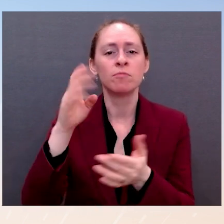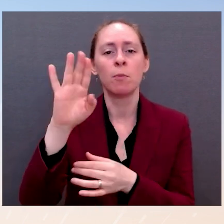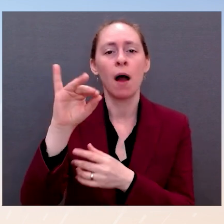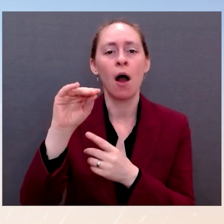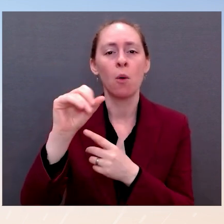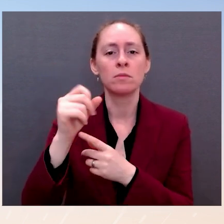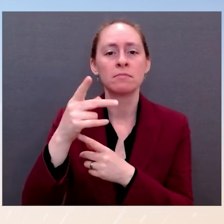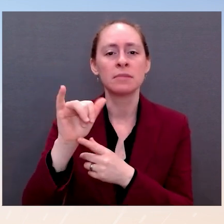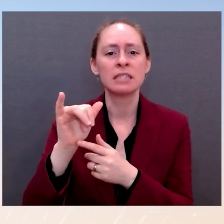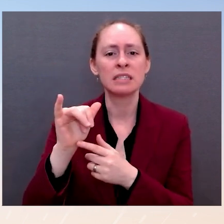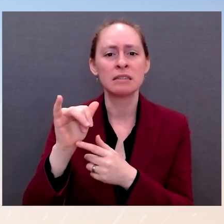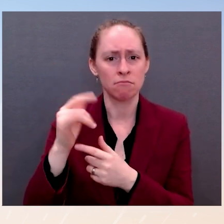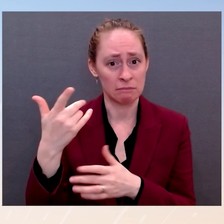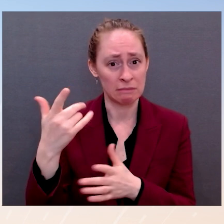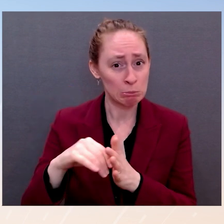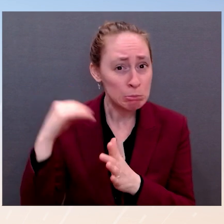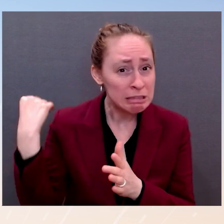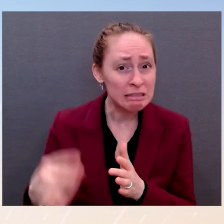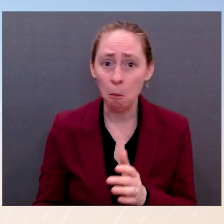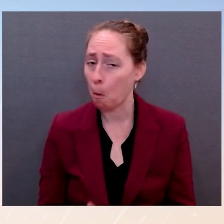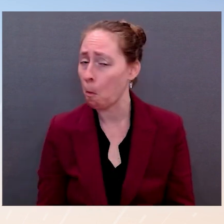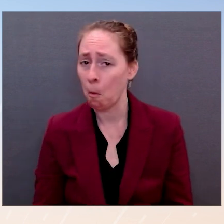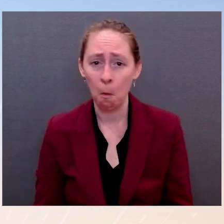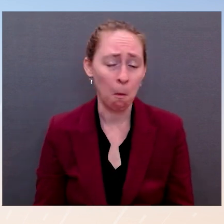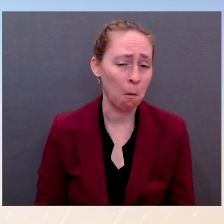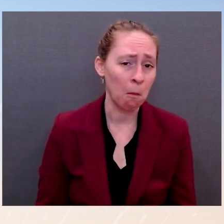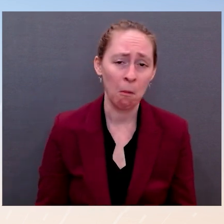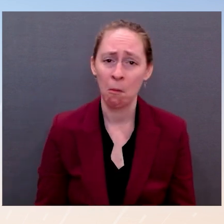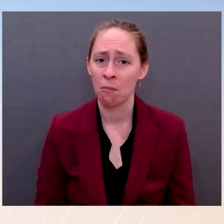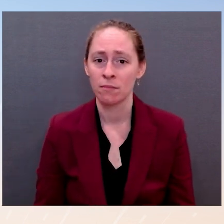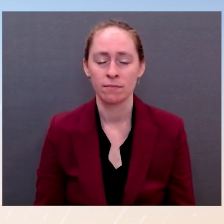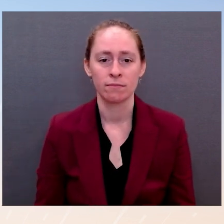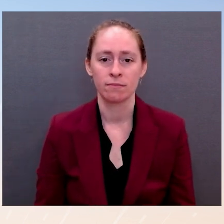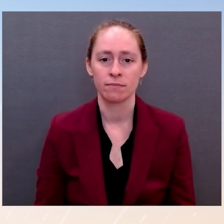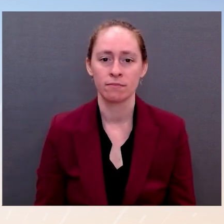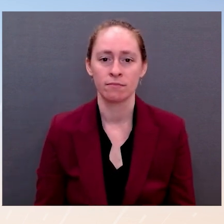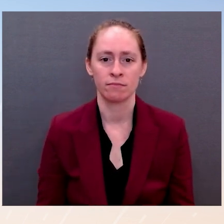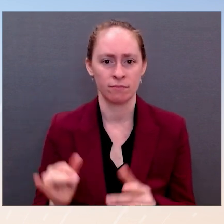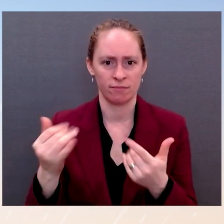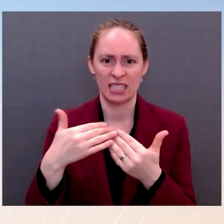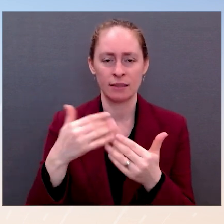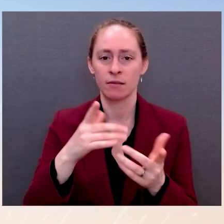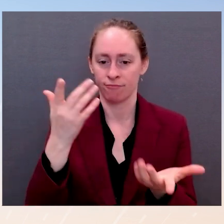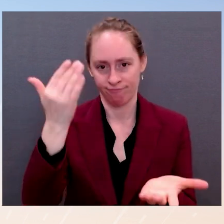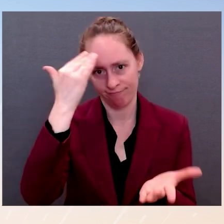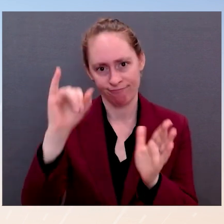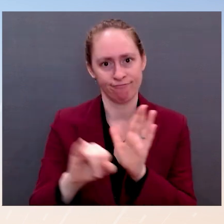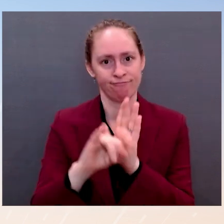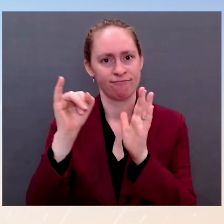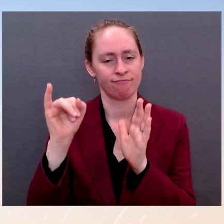It's a -- it's a very inexpensive test and it will answer that question. So being your own advocate